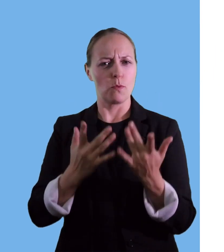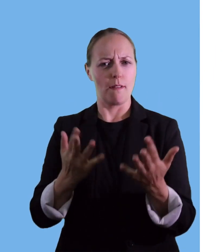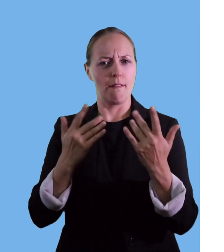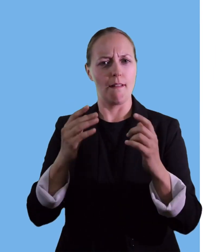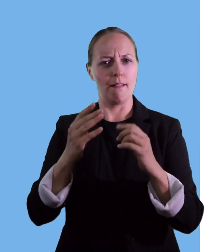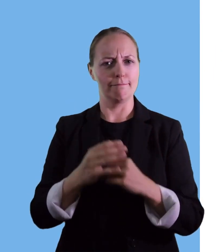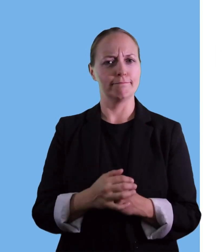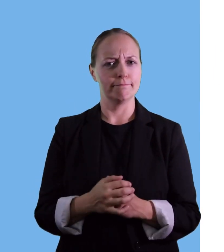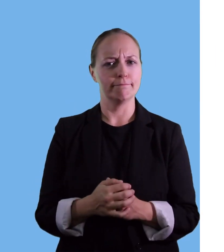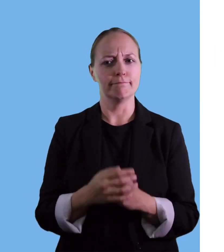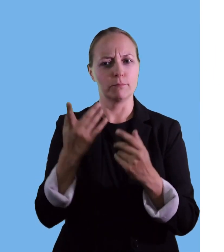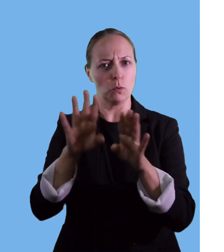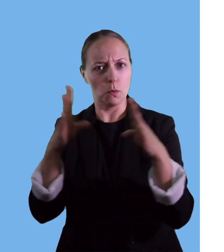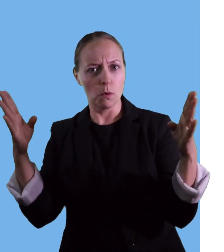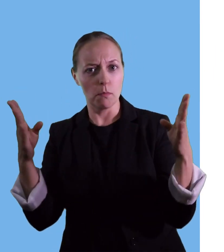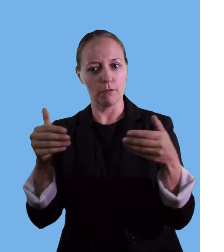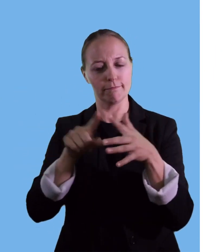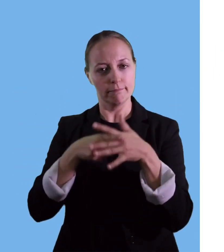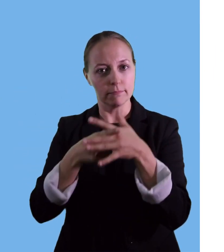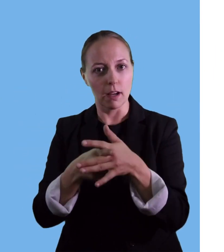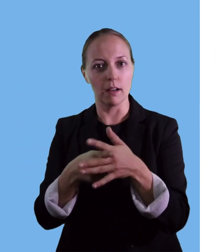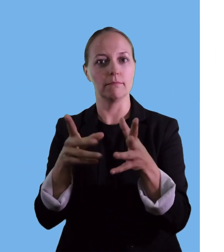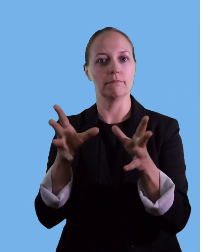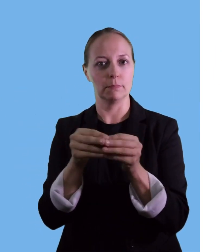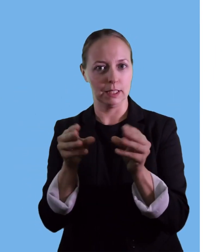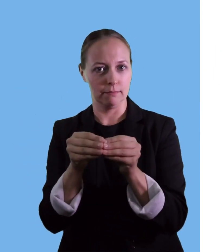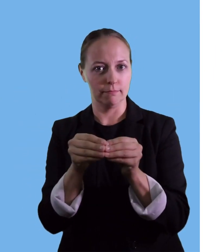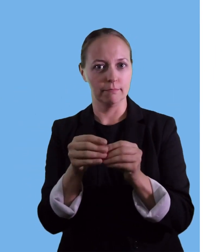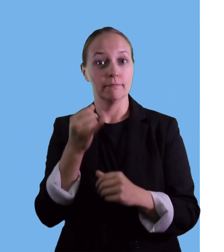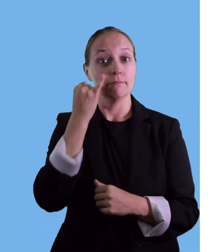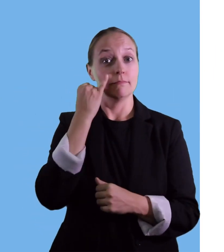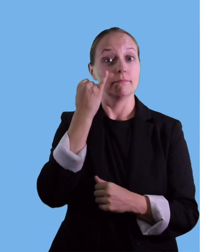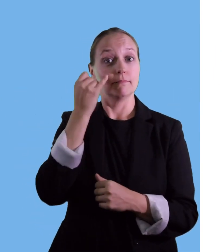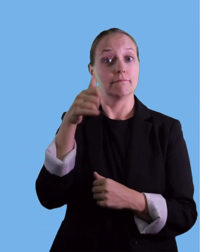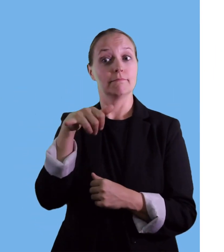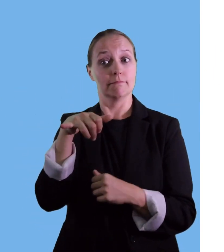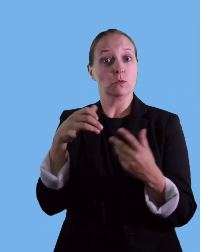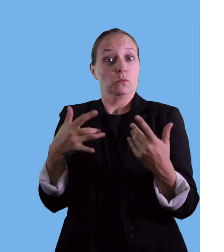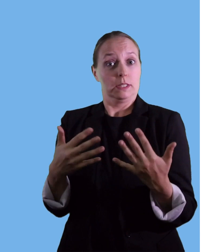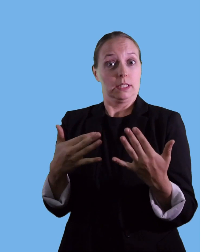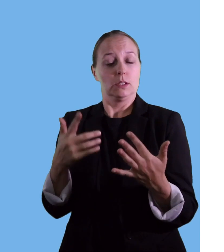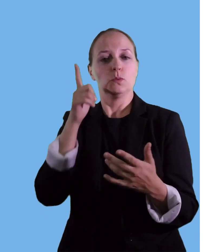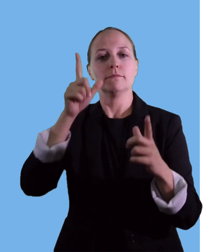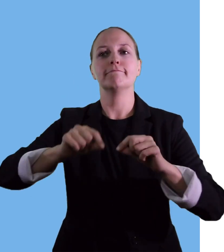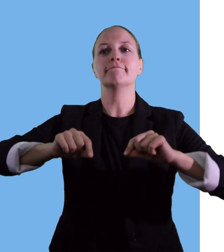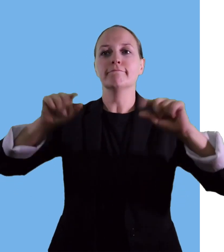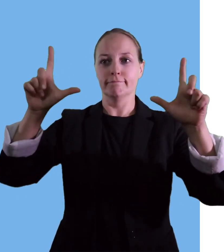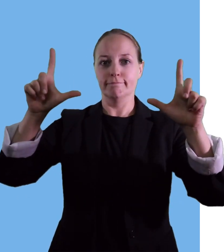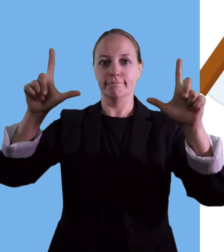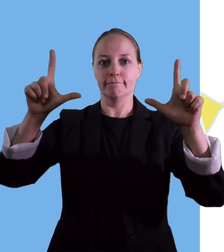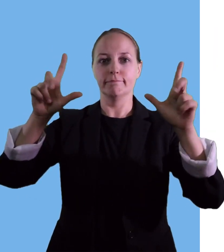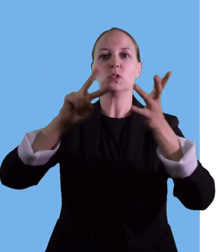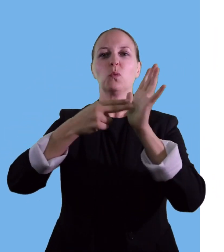until the court starts the meeting or lets you into the meeting. If this happens, you will see a notification